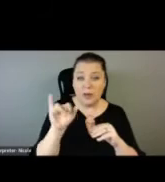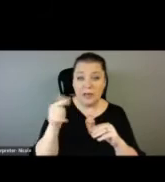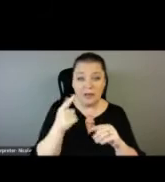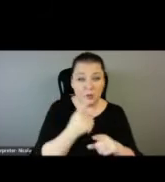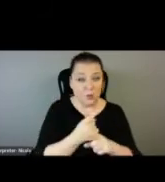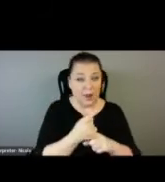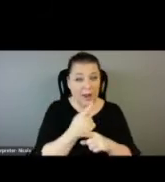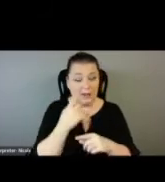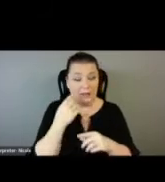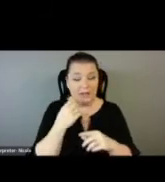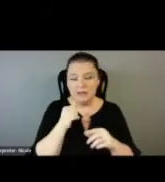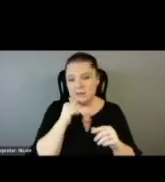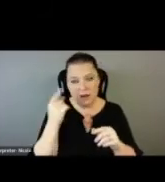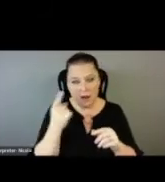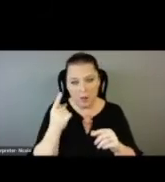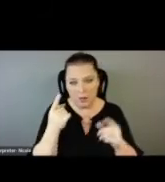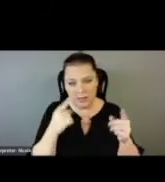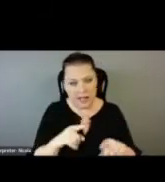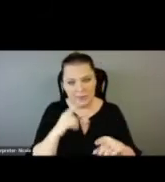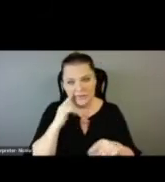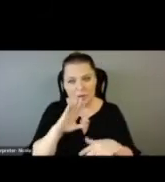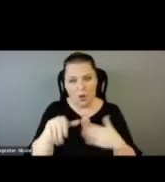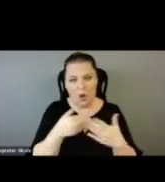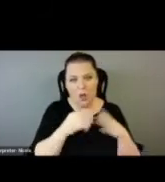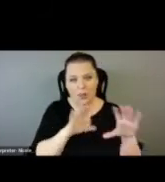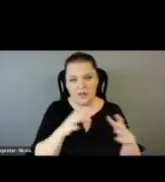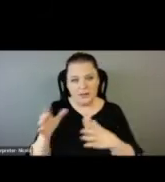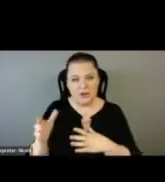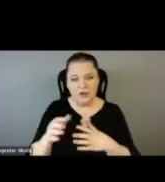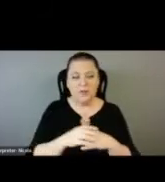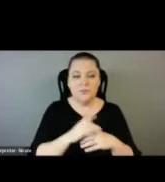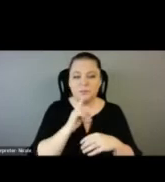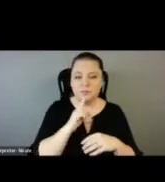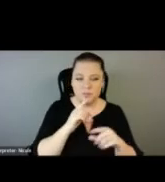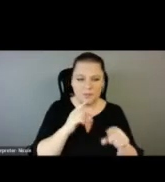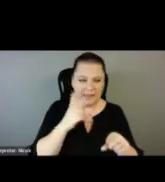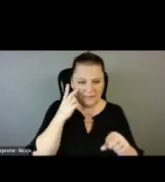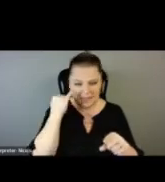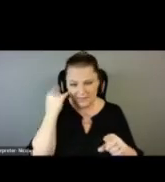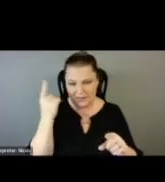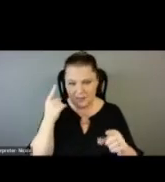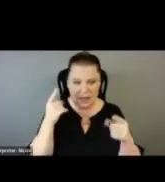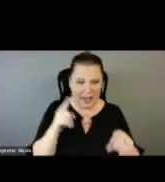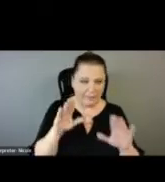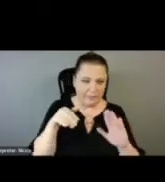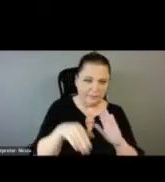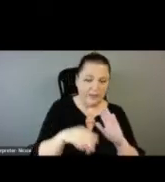dimensions. So they can look at the things that are trending in the wrong direction. So over time, people are actually